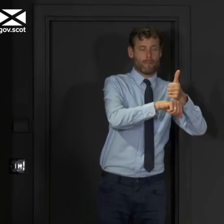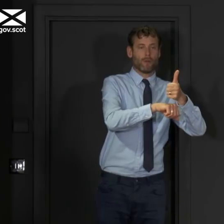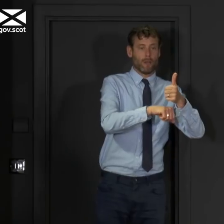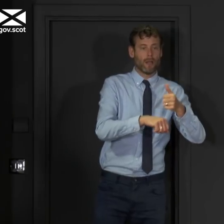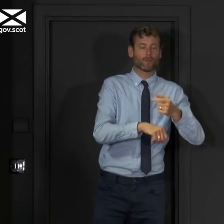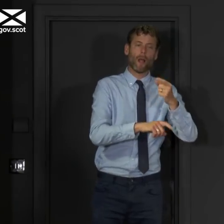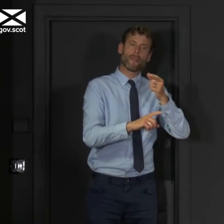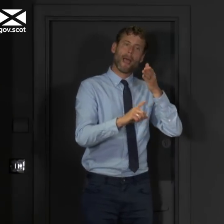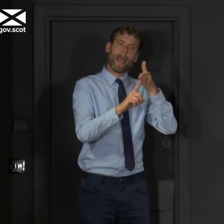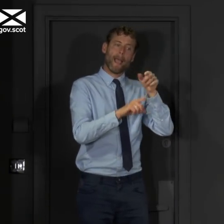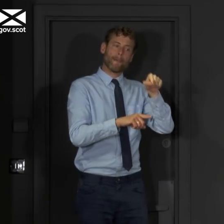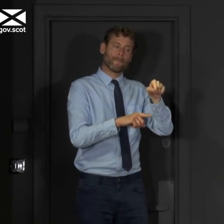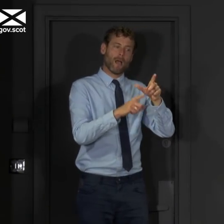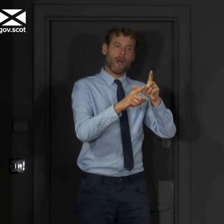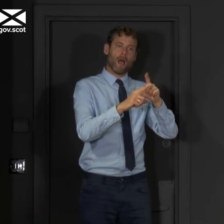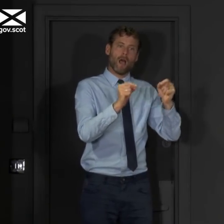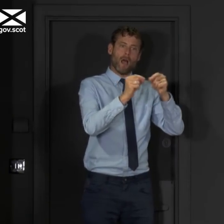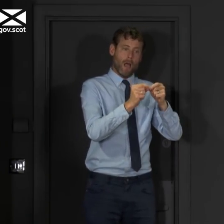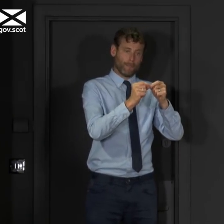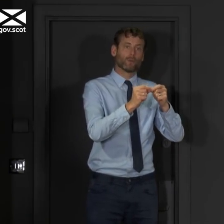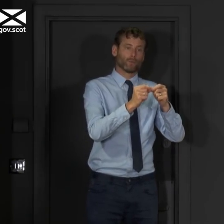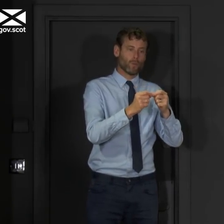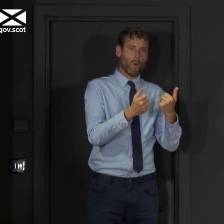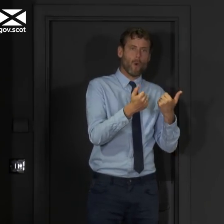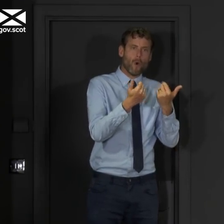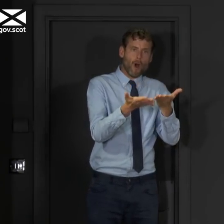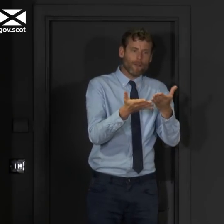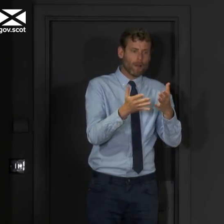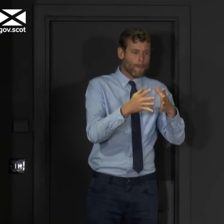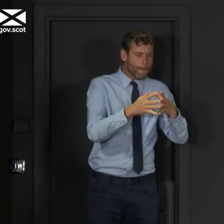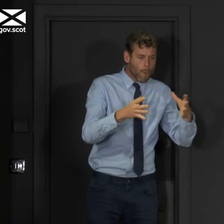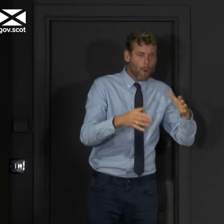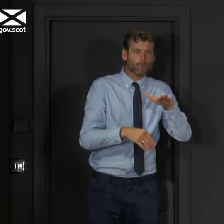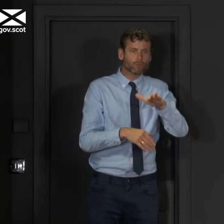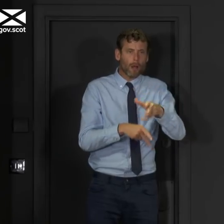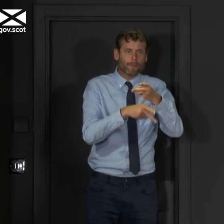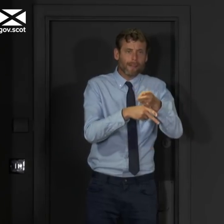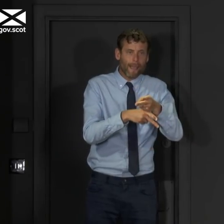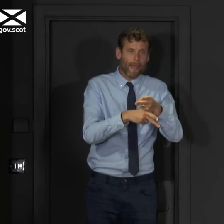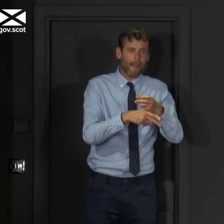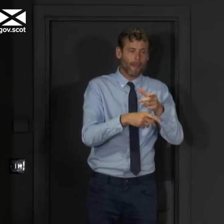the availability of critical childcare and we have also indicated that will run through